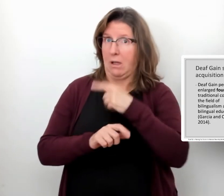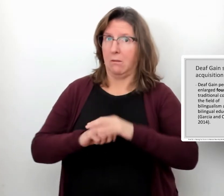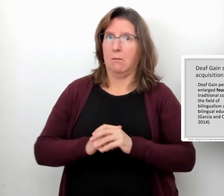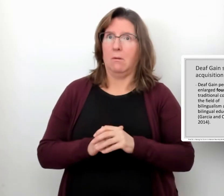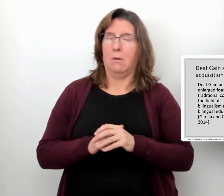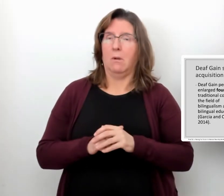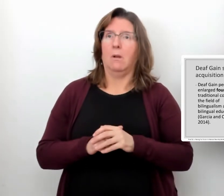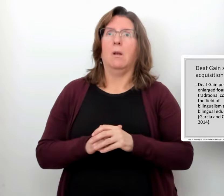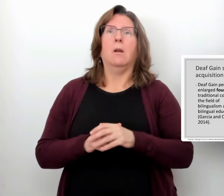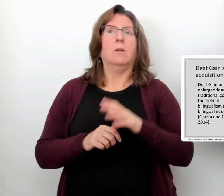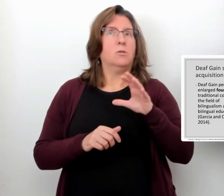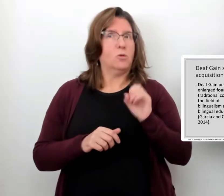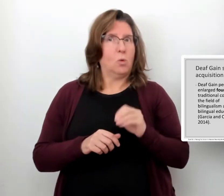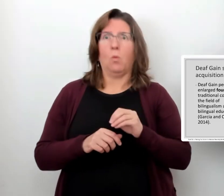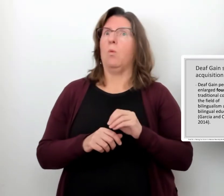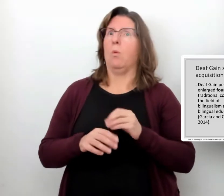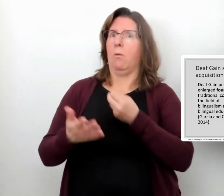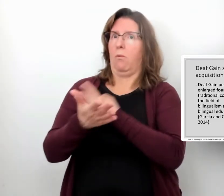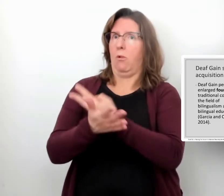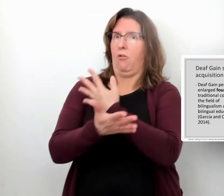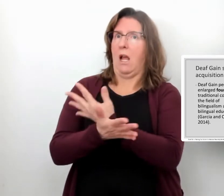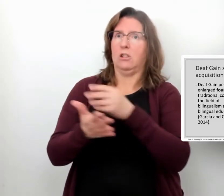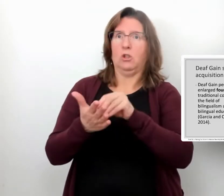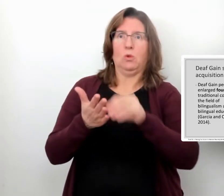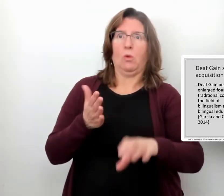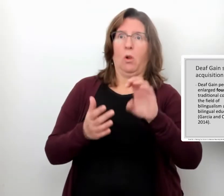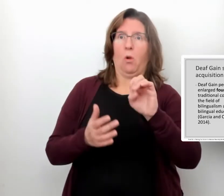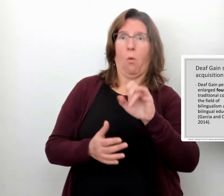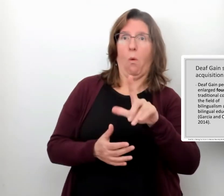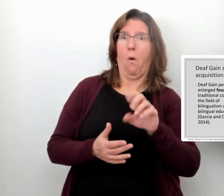Remember, Garcia comes from an exclusively hearing experience.